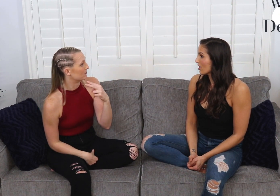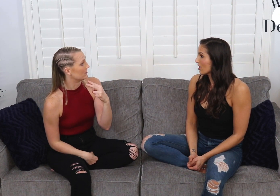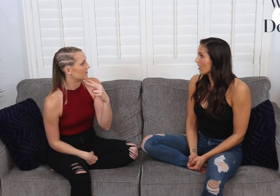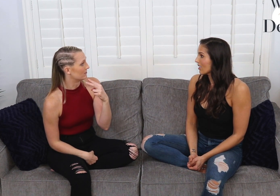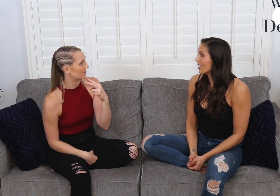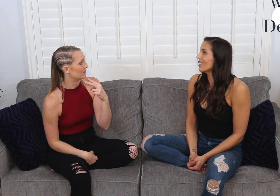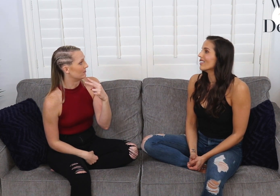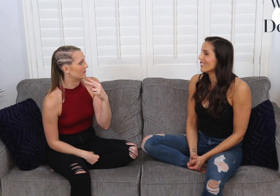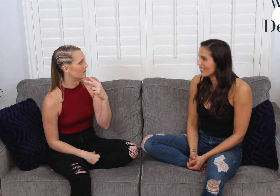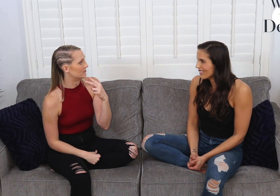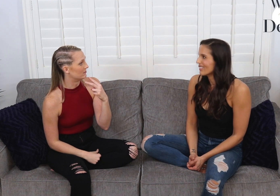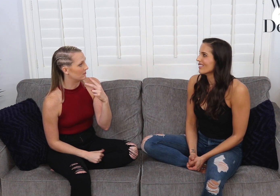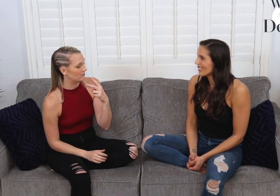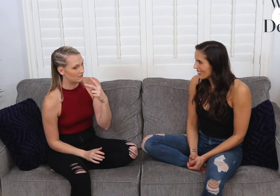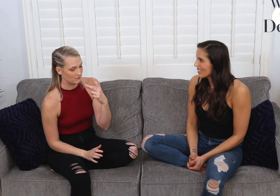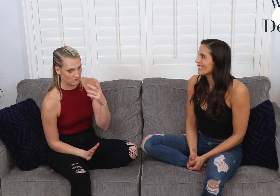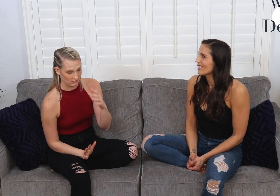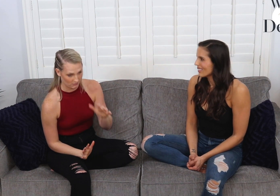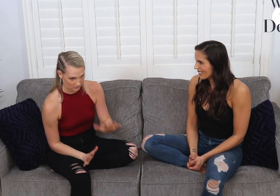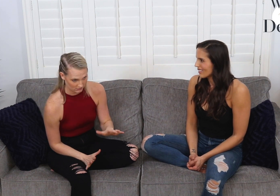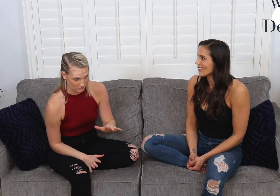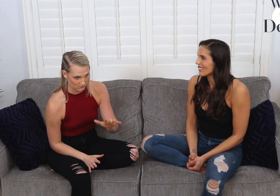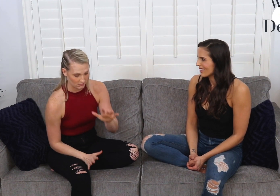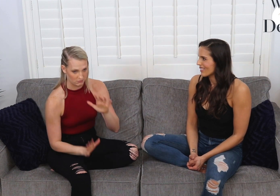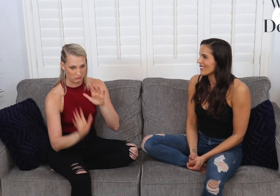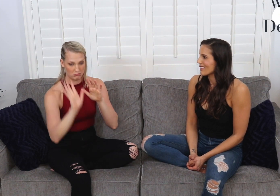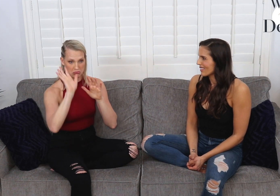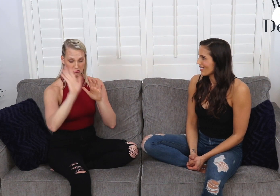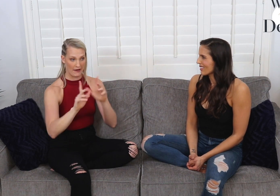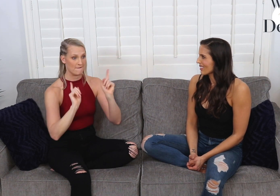"Can you read my lips?" so well, okay.